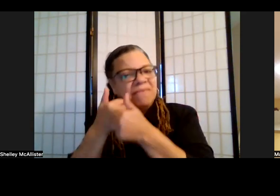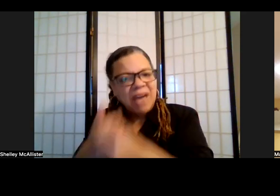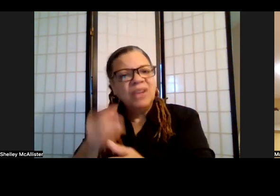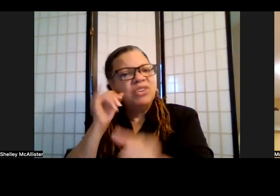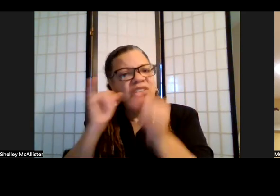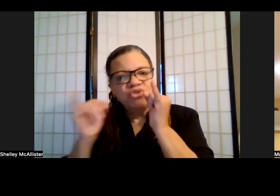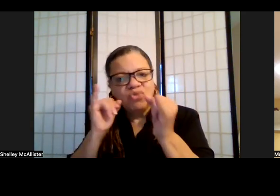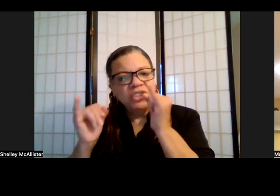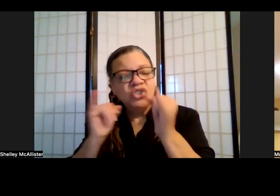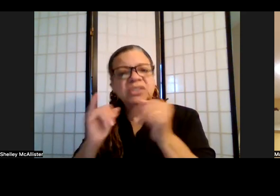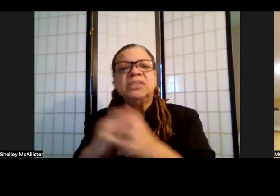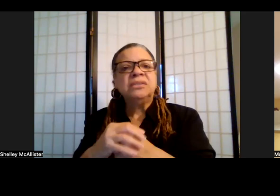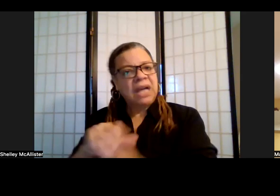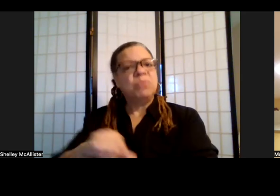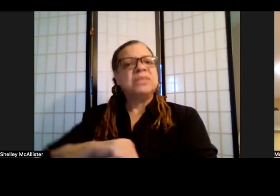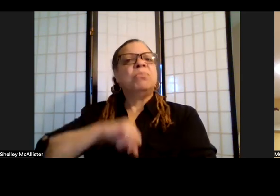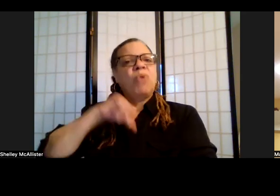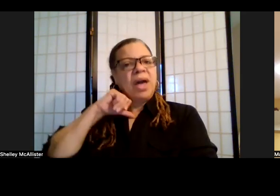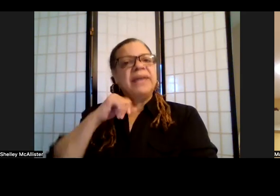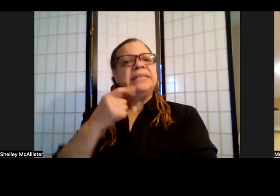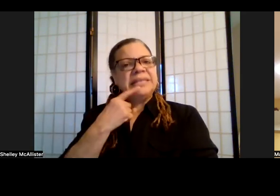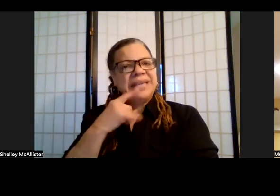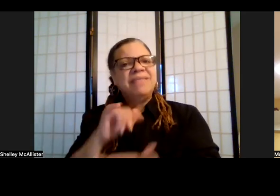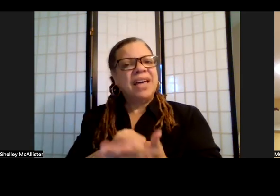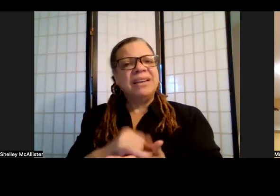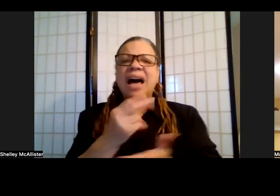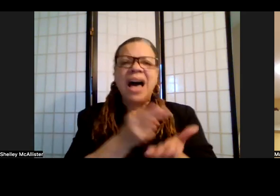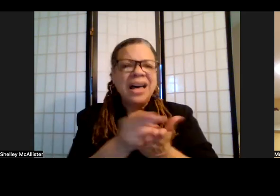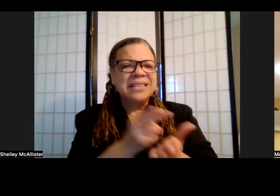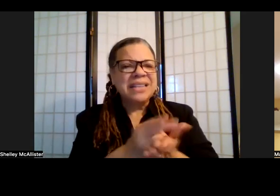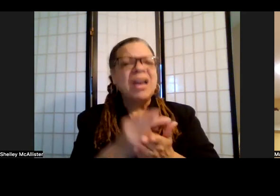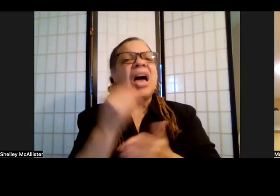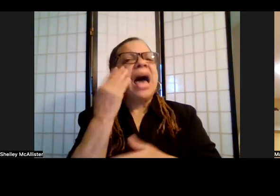She took great pride in the little education she had, and she told the doctor that she knew how to count and tell time,